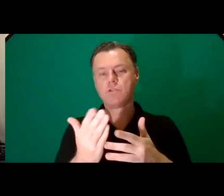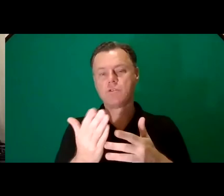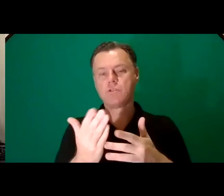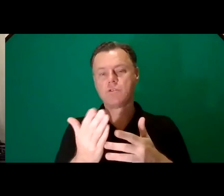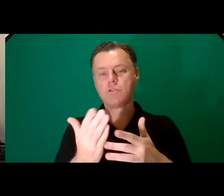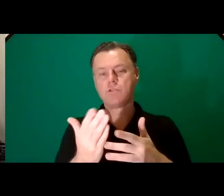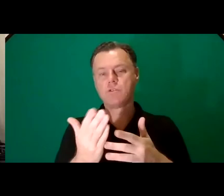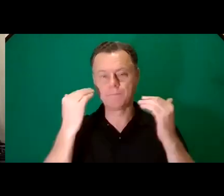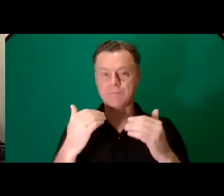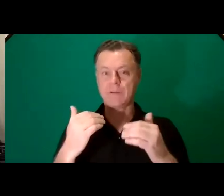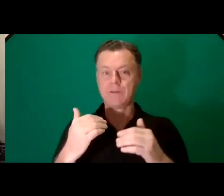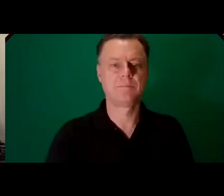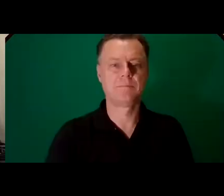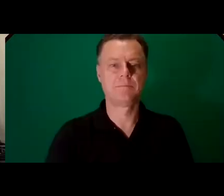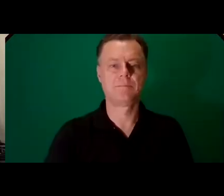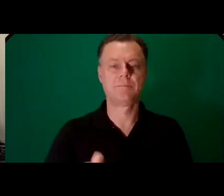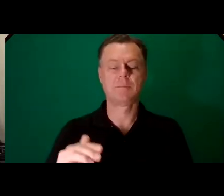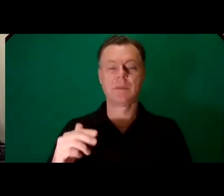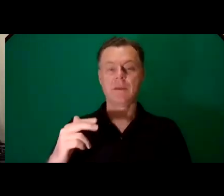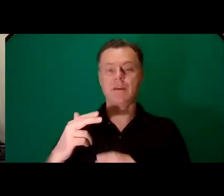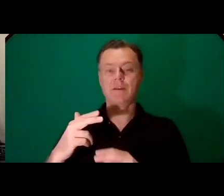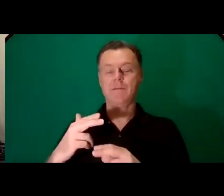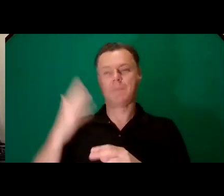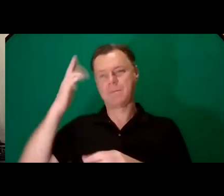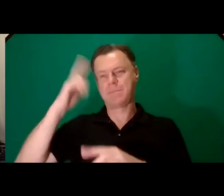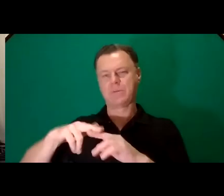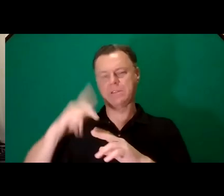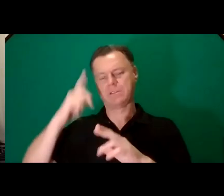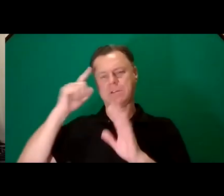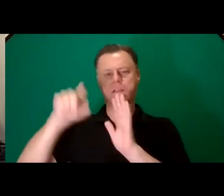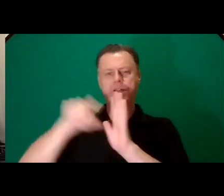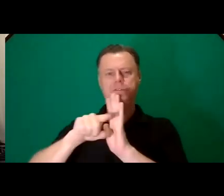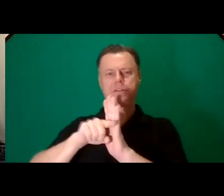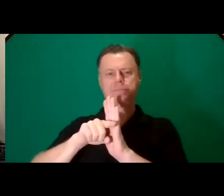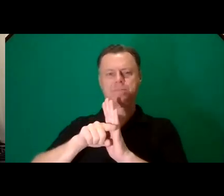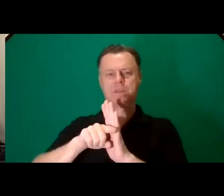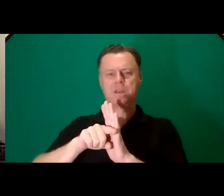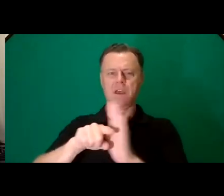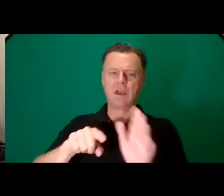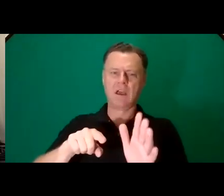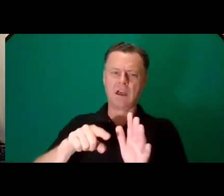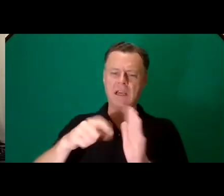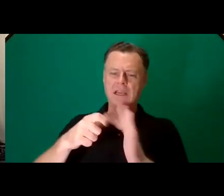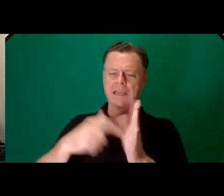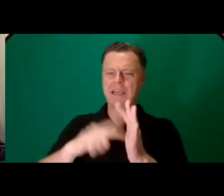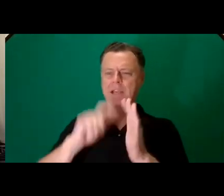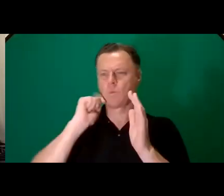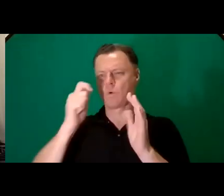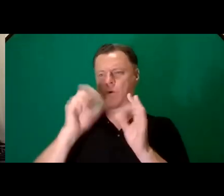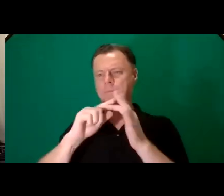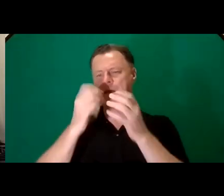that I wouldn't be a party girl and obviously she was quite devastated by this idea that